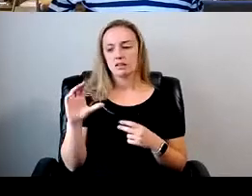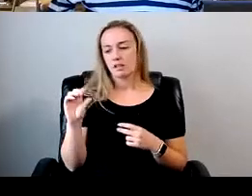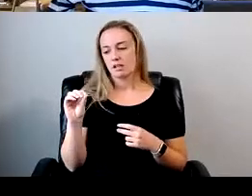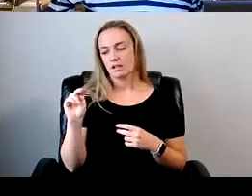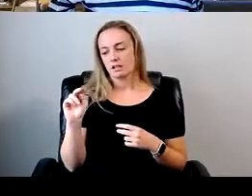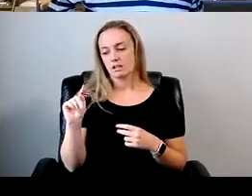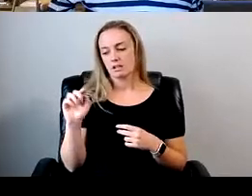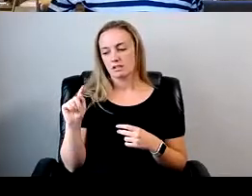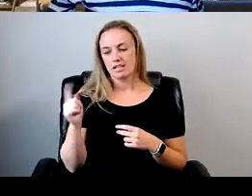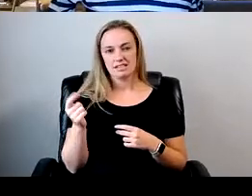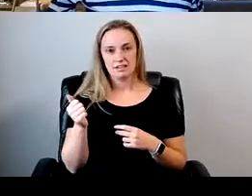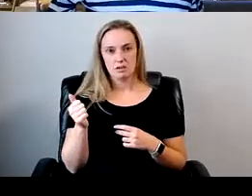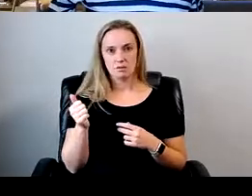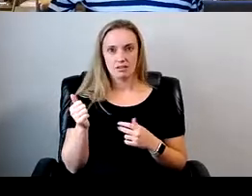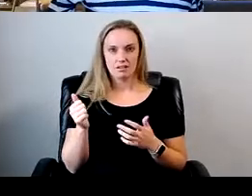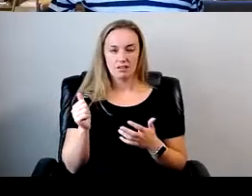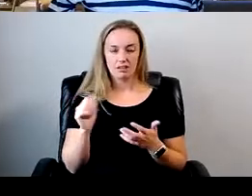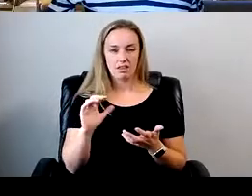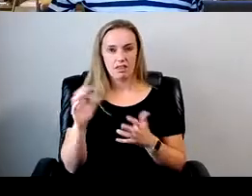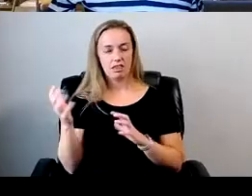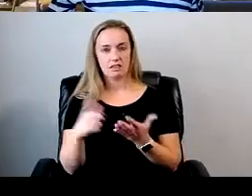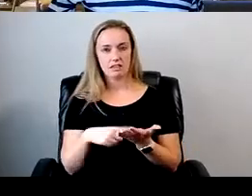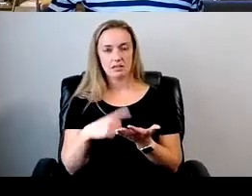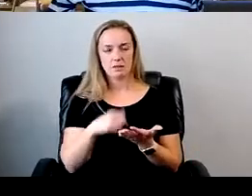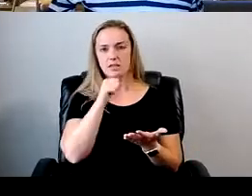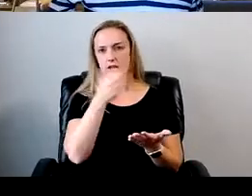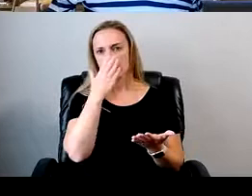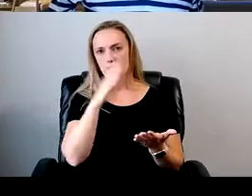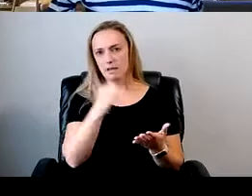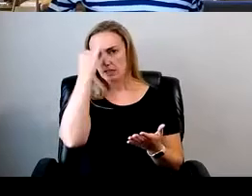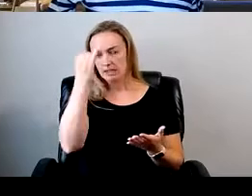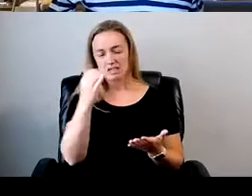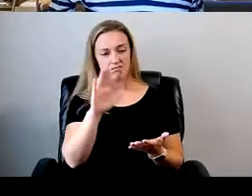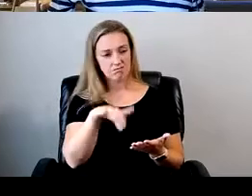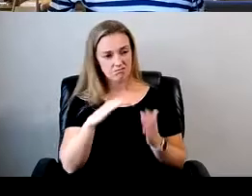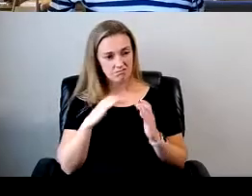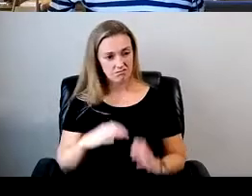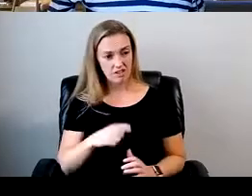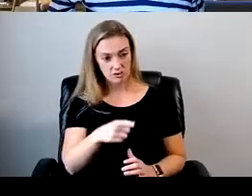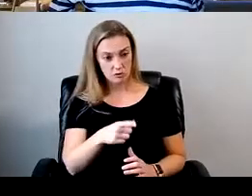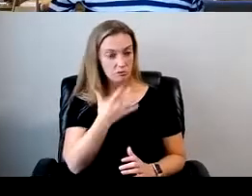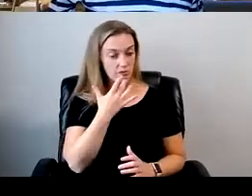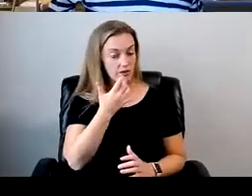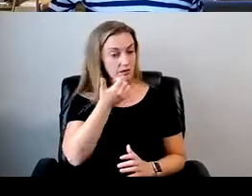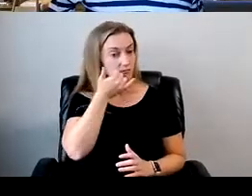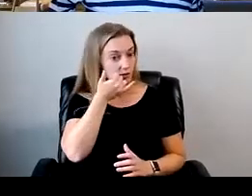So it's not a bad idea definitely to ask the clients, would you just like to talk by phone once a week?